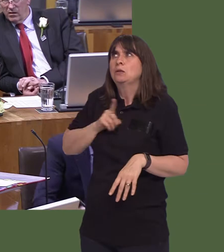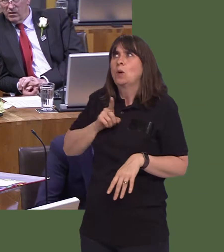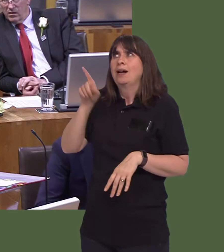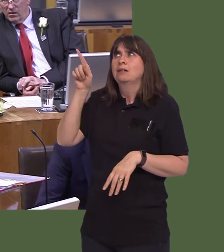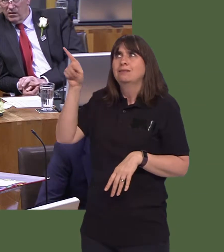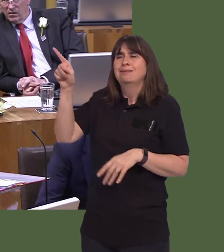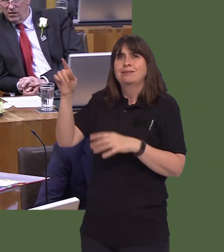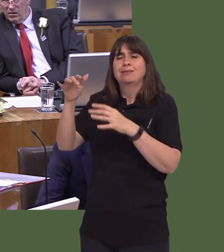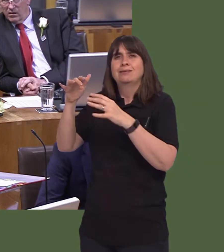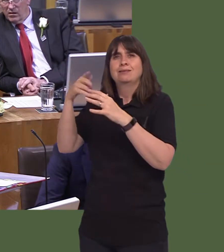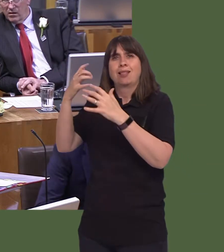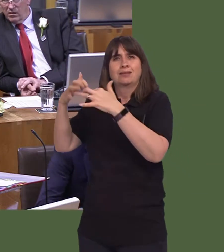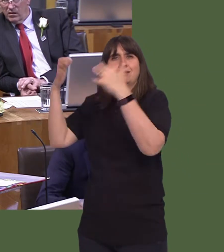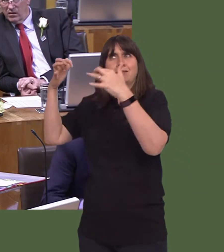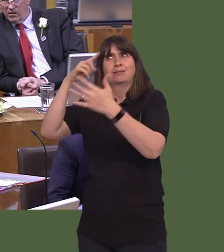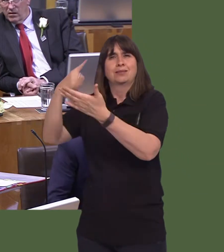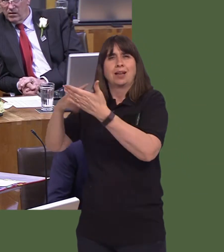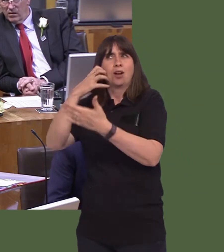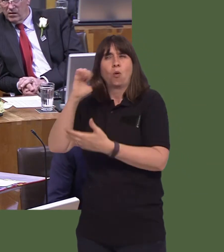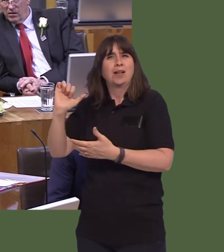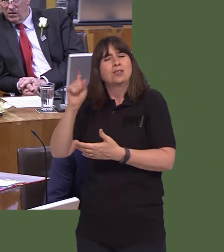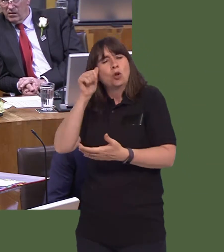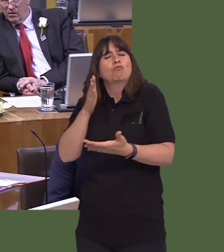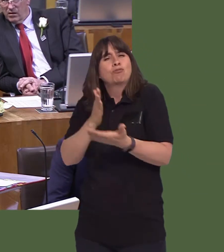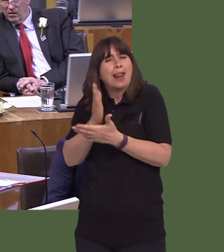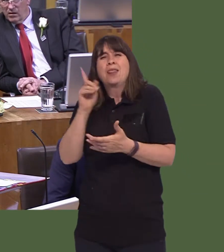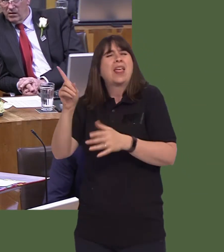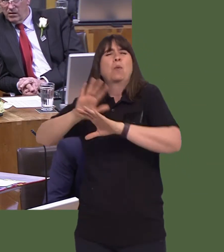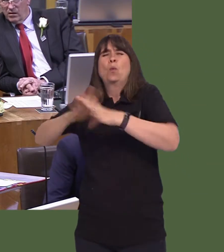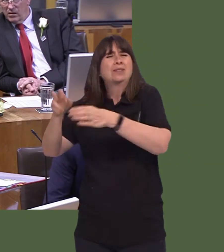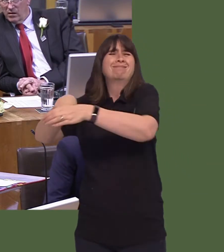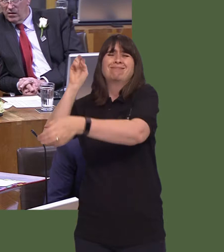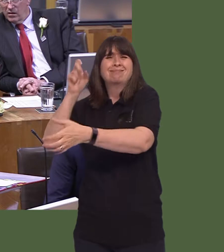In reality, as she has heard me say many, many times, that would be madness as far as the UK is concerned.